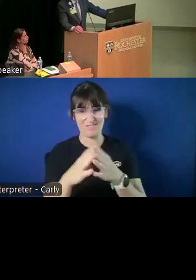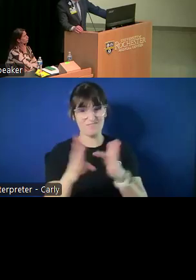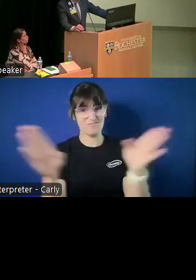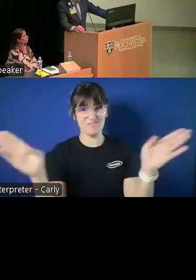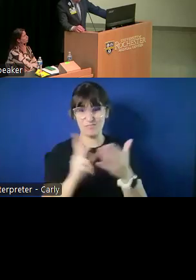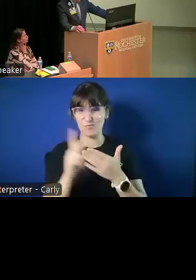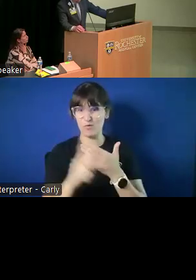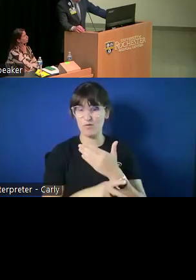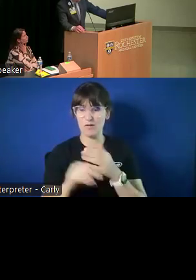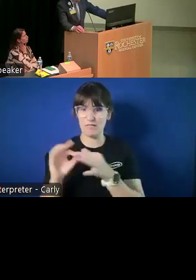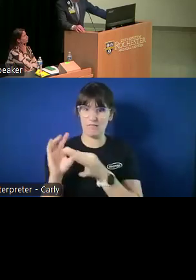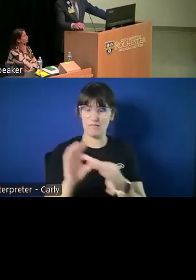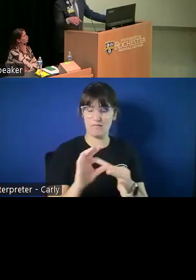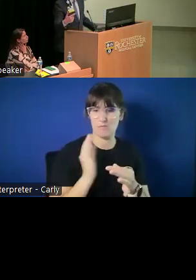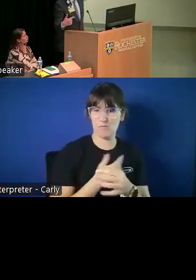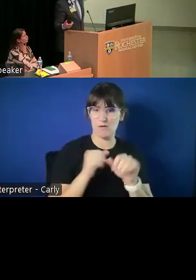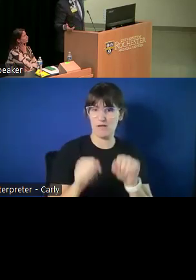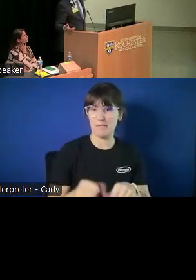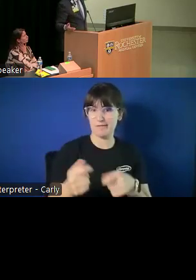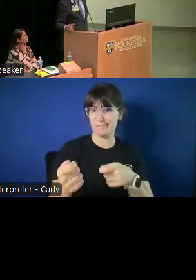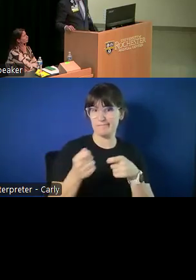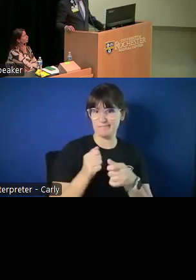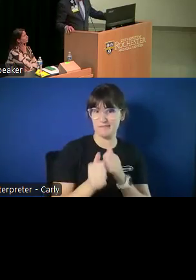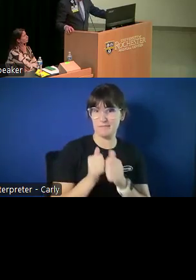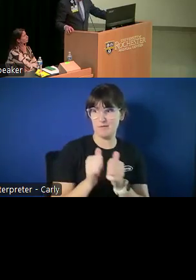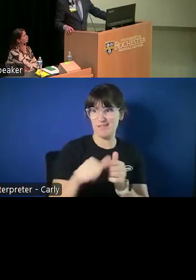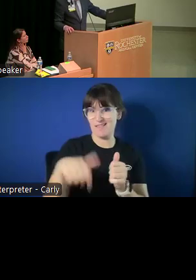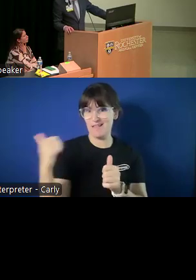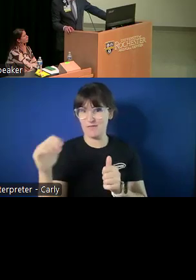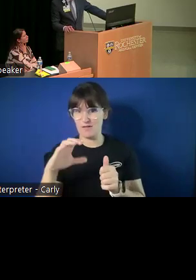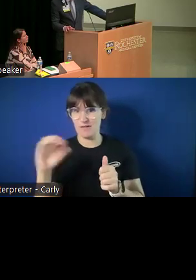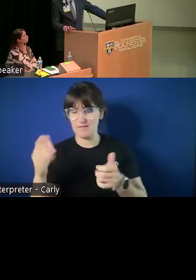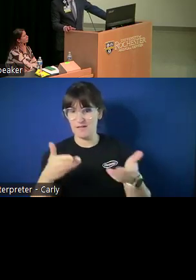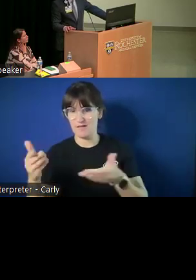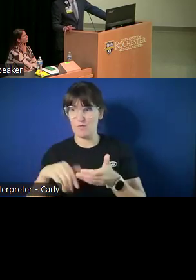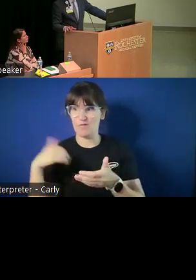related to our ability to compete among those employers and educational institutions who are